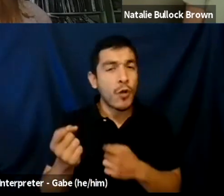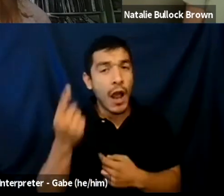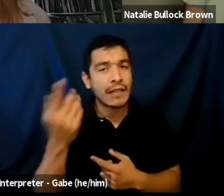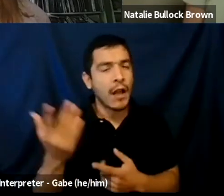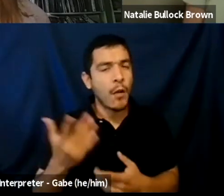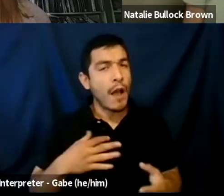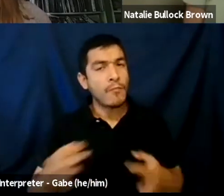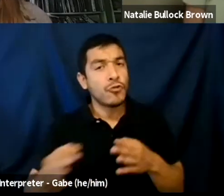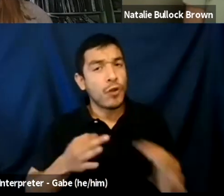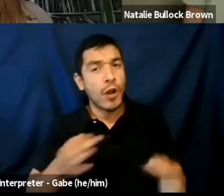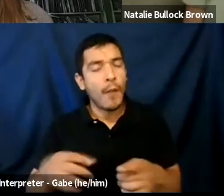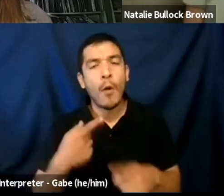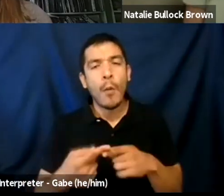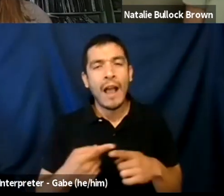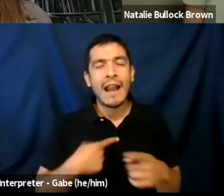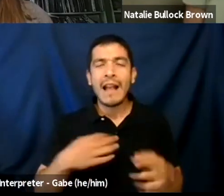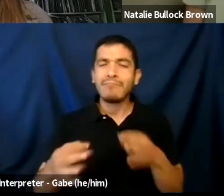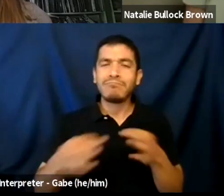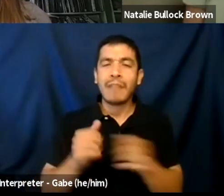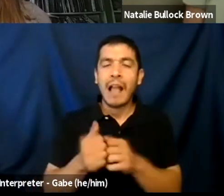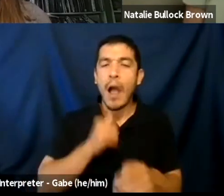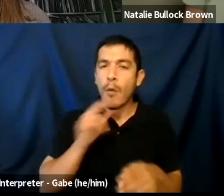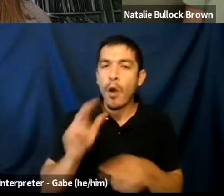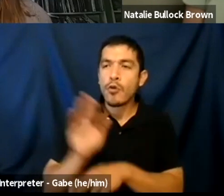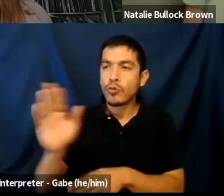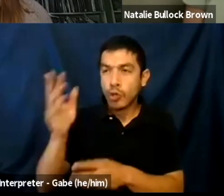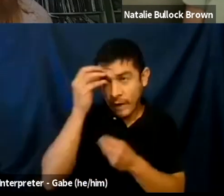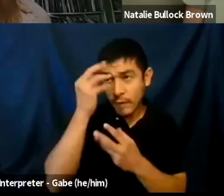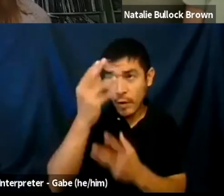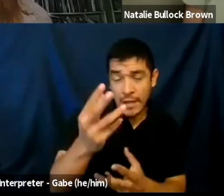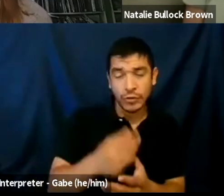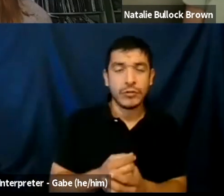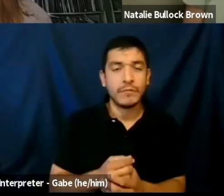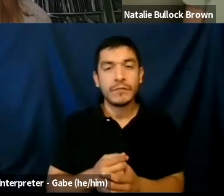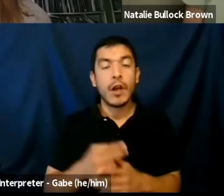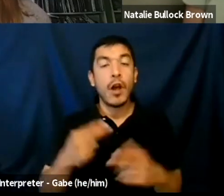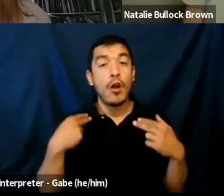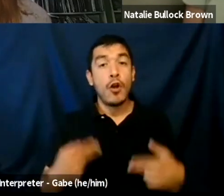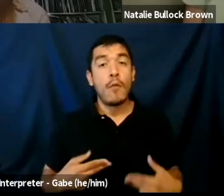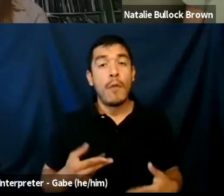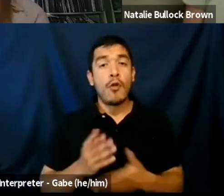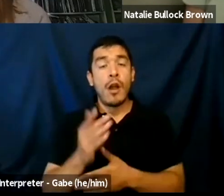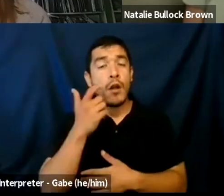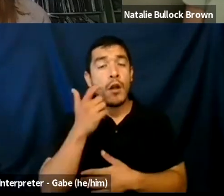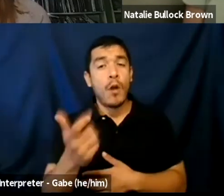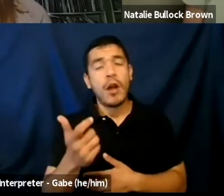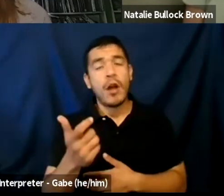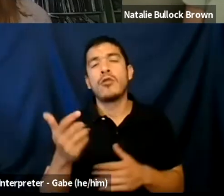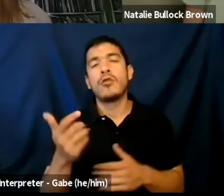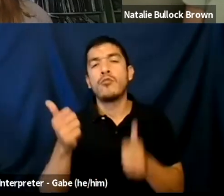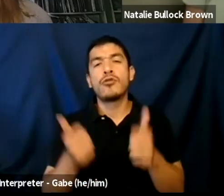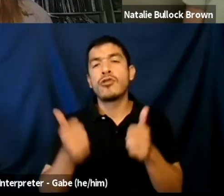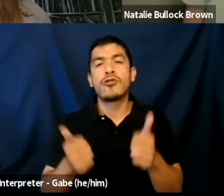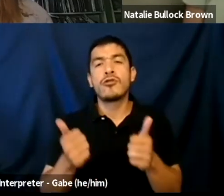when I describe how we're gonna use their information. At Human Rights Watch which might be sometimes harder